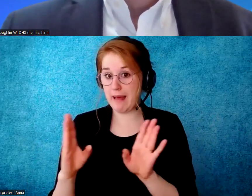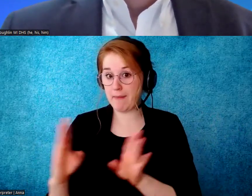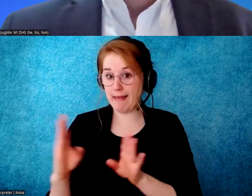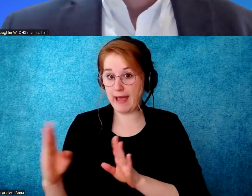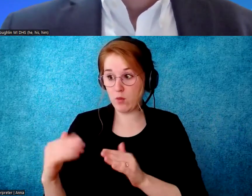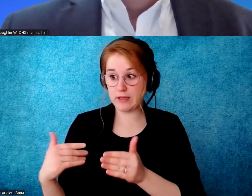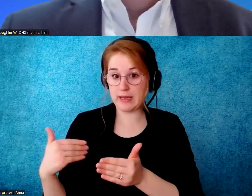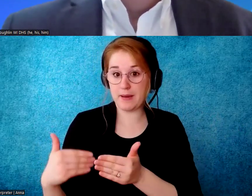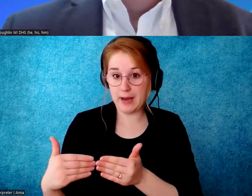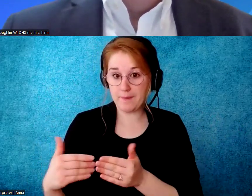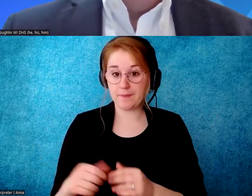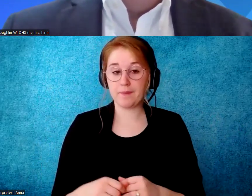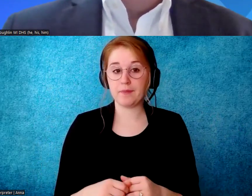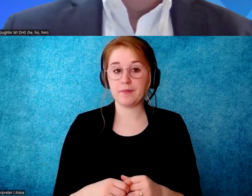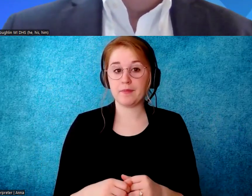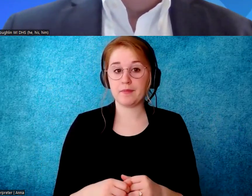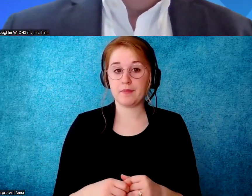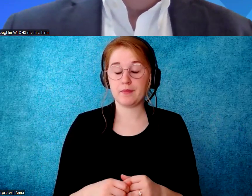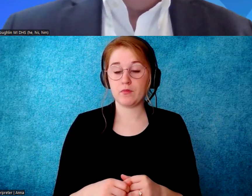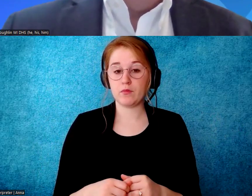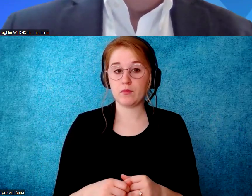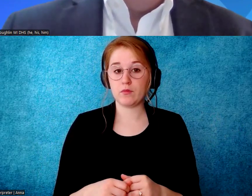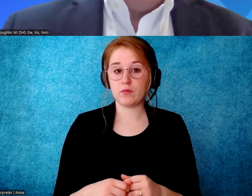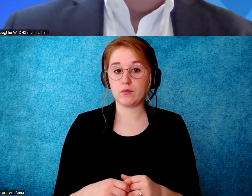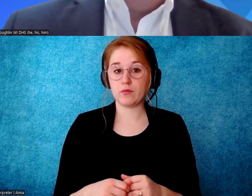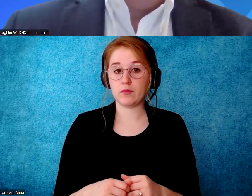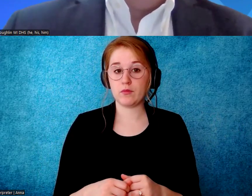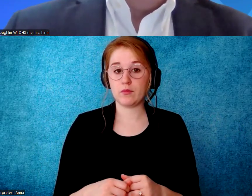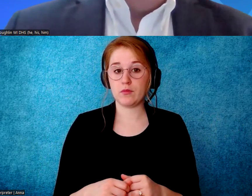We through our client, Wisconsin Department